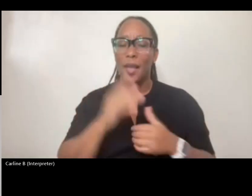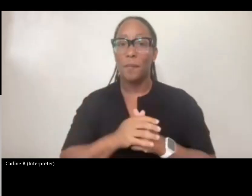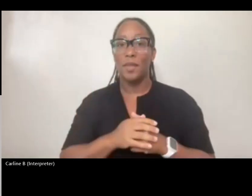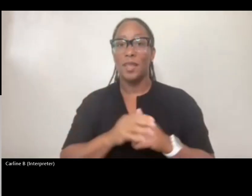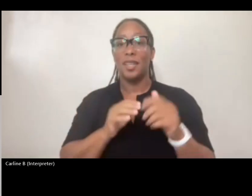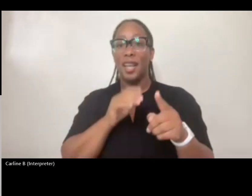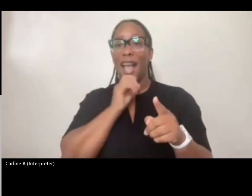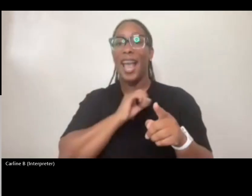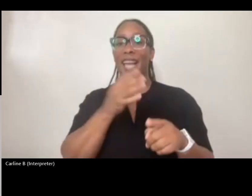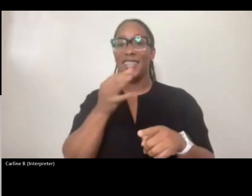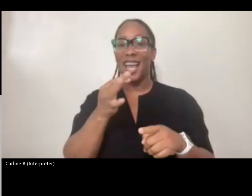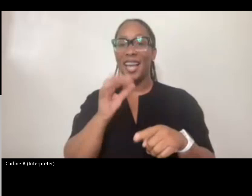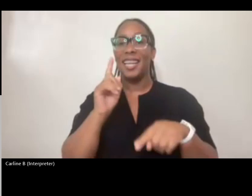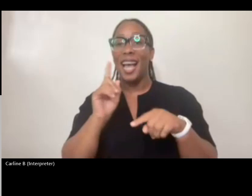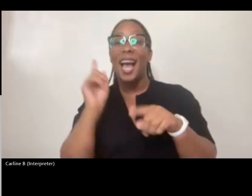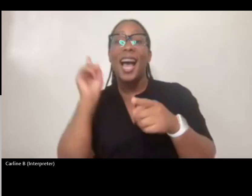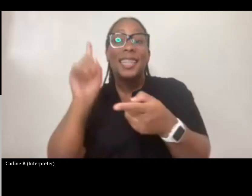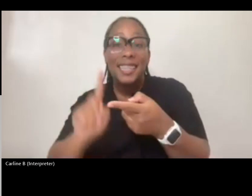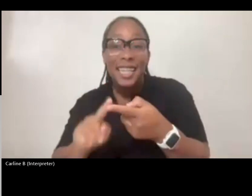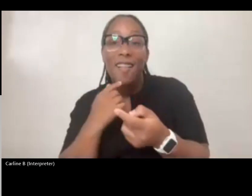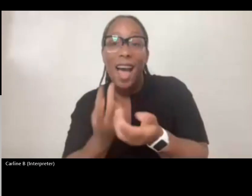19 until I try to get off the floor, Bethany Wagner says.